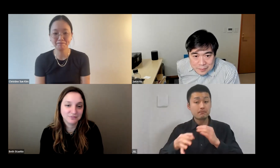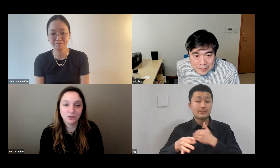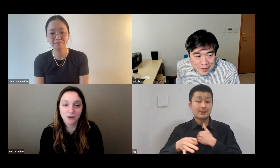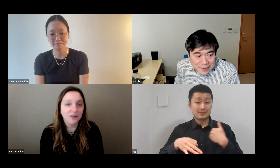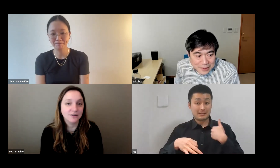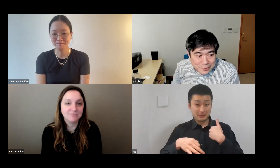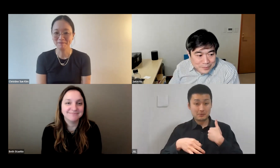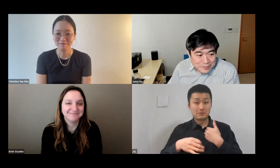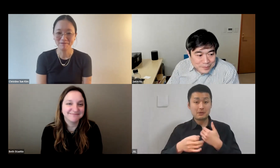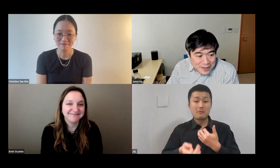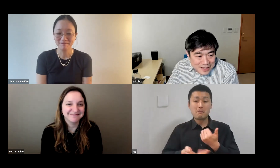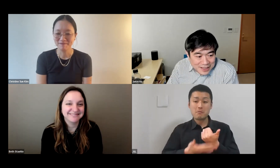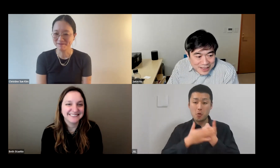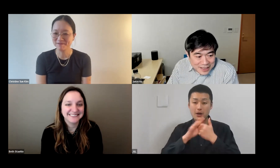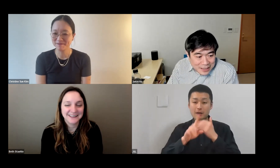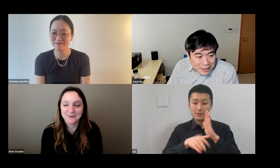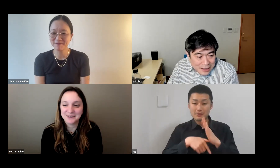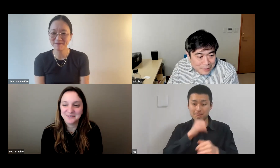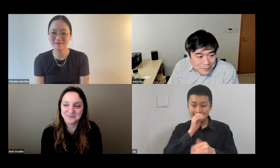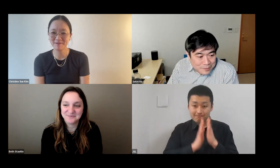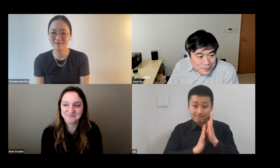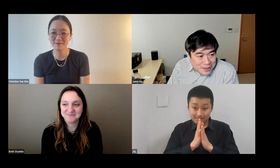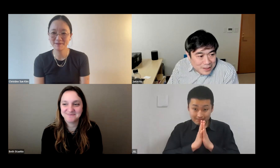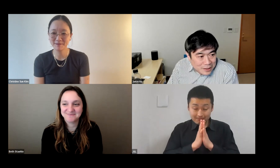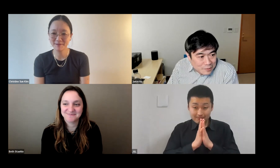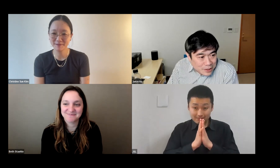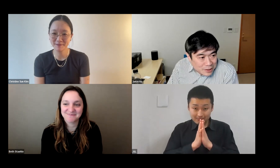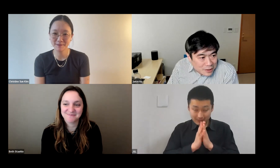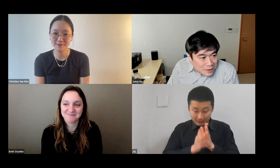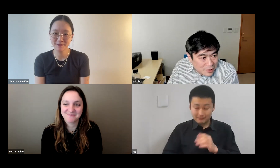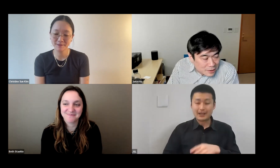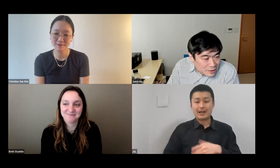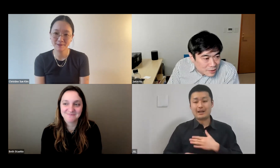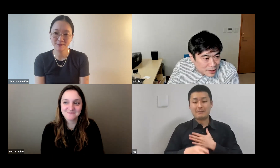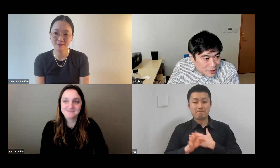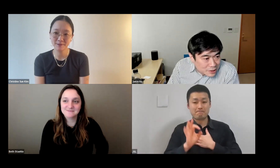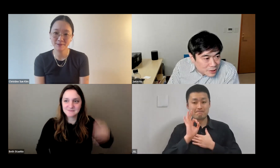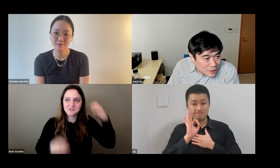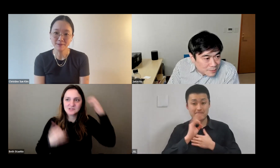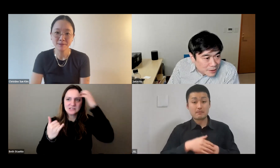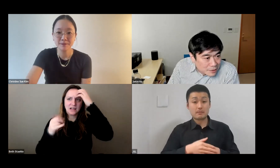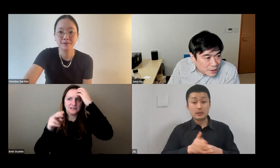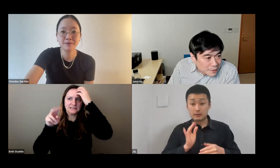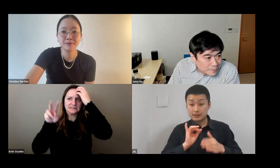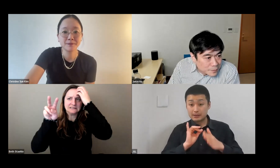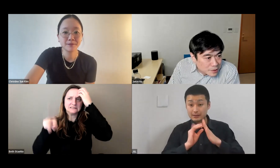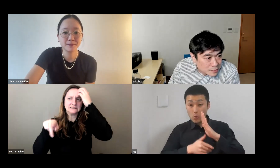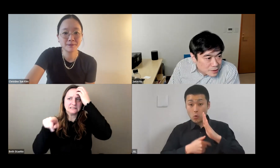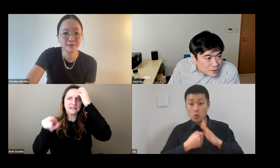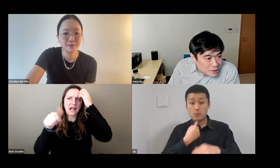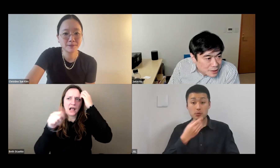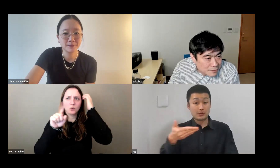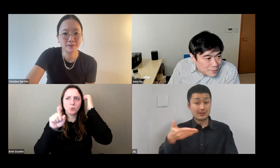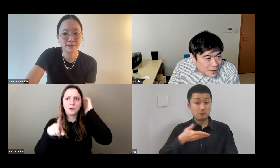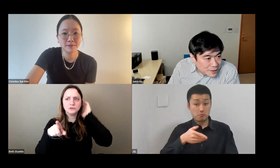You got it. I will. We have another question … about… so this is from Akihisa